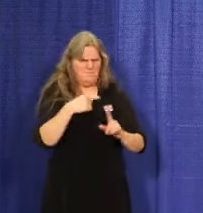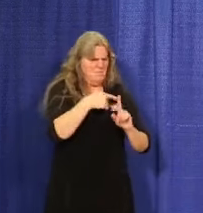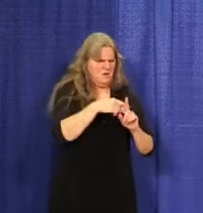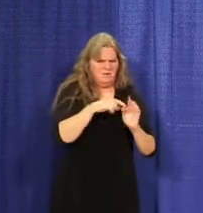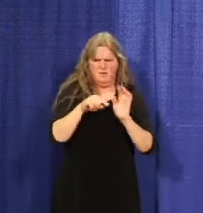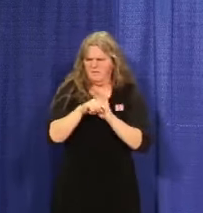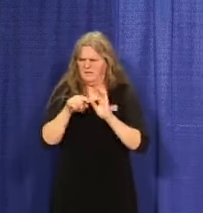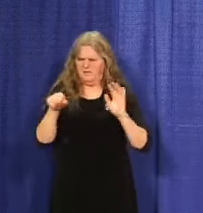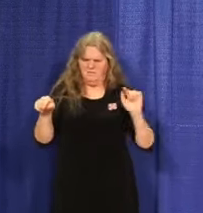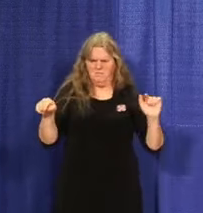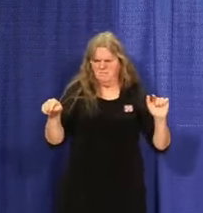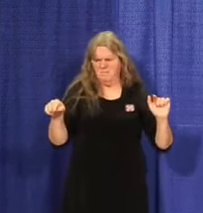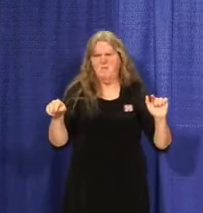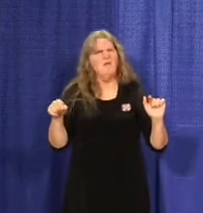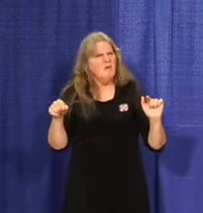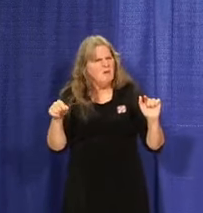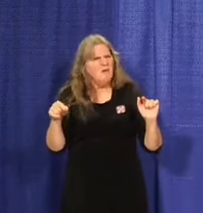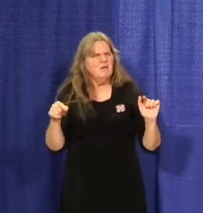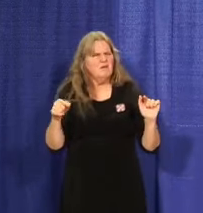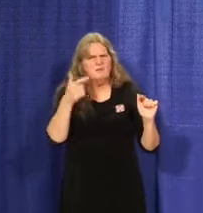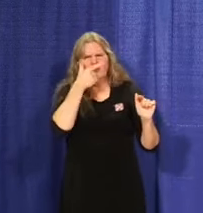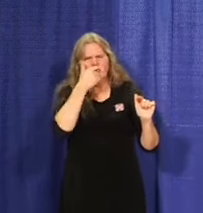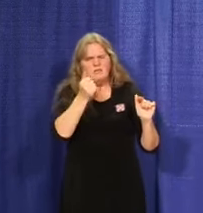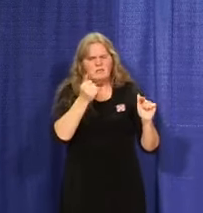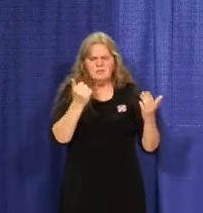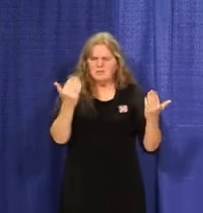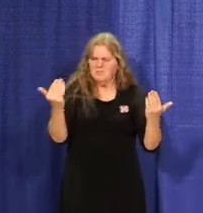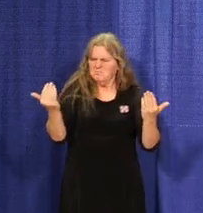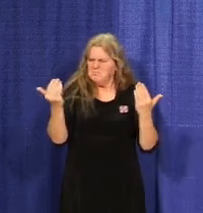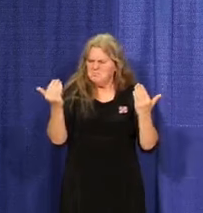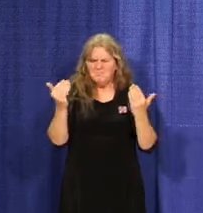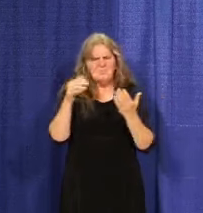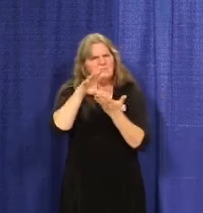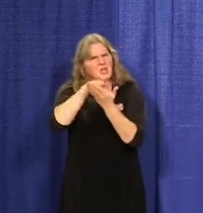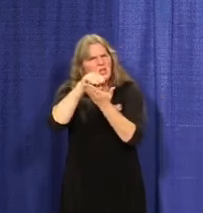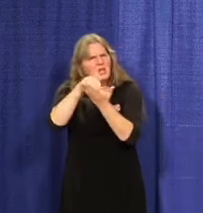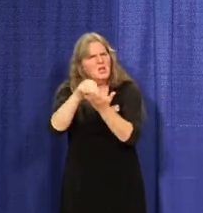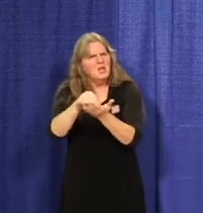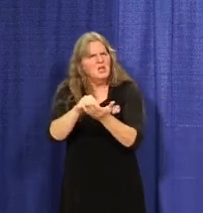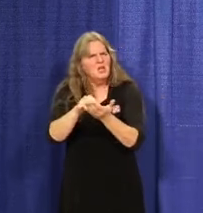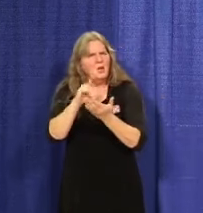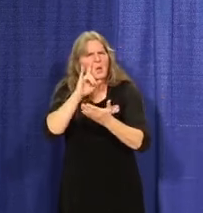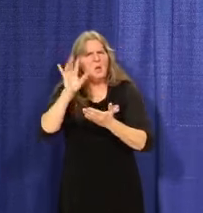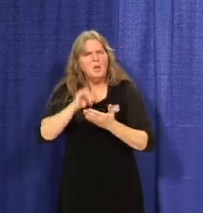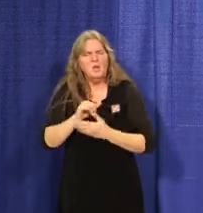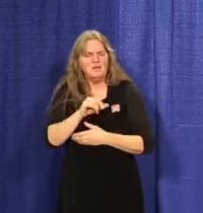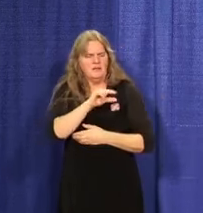after retesting in Vancouver, we were able to conclude that the gene expert text results could